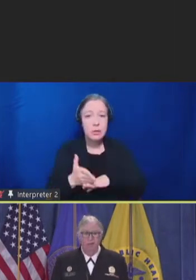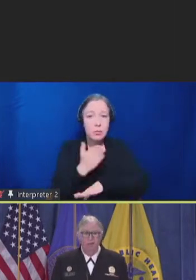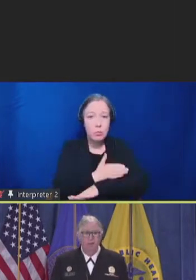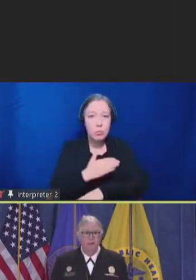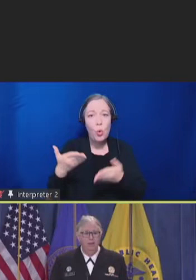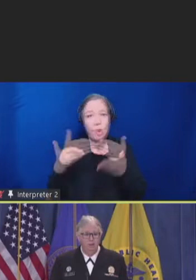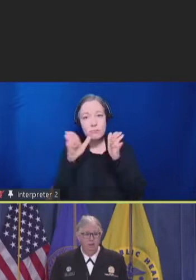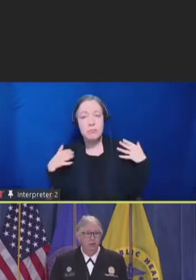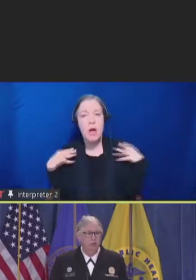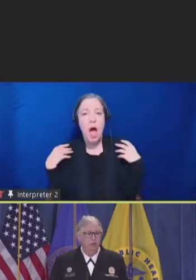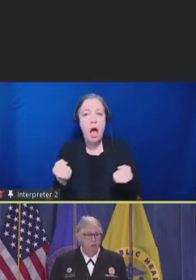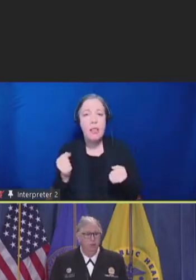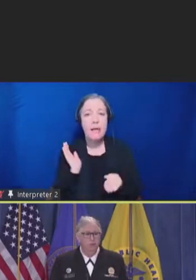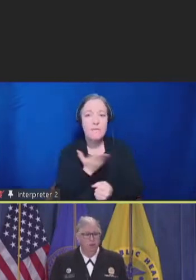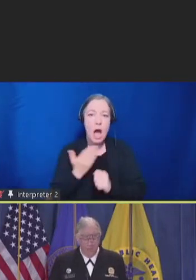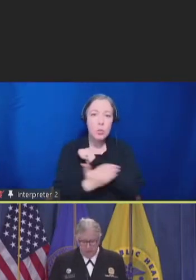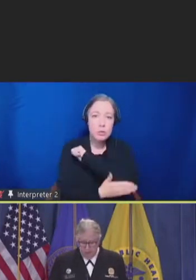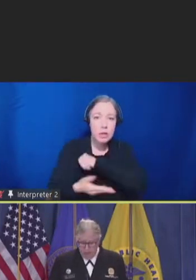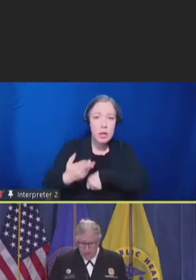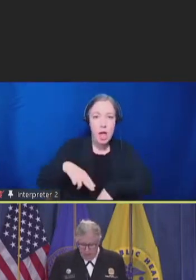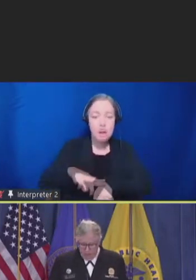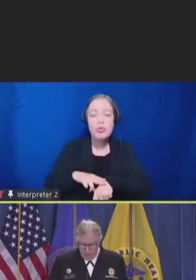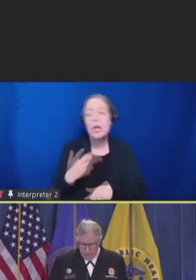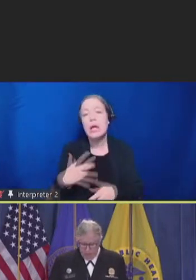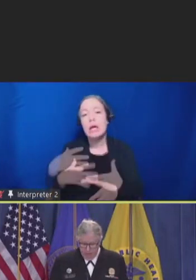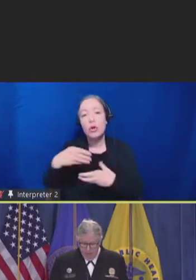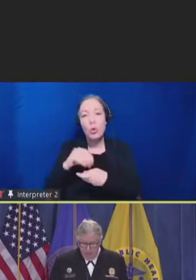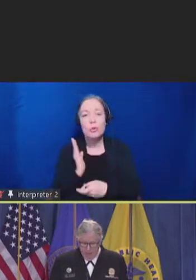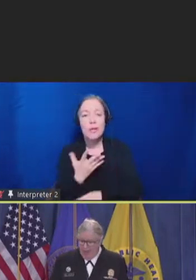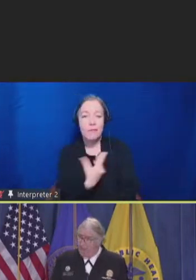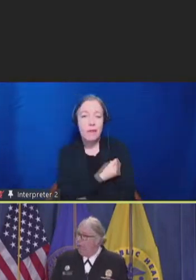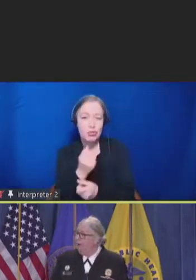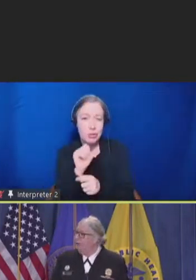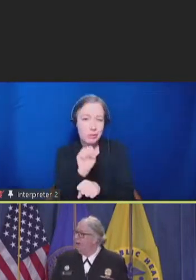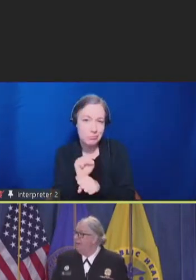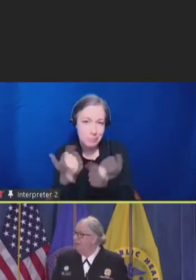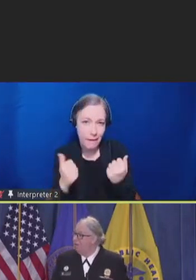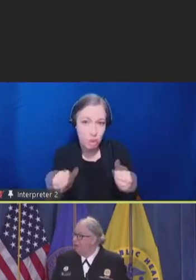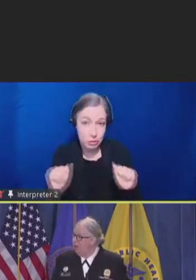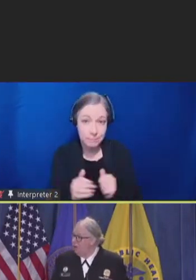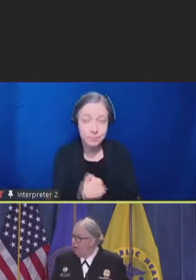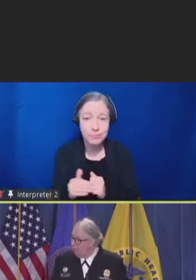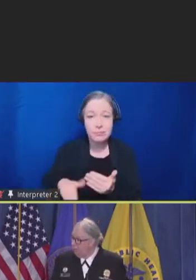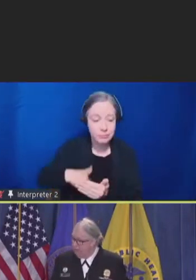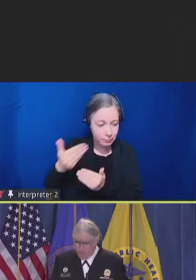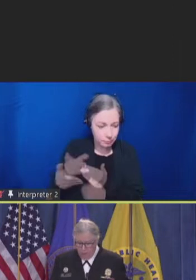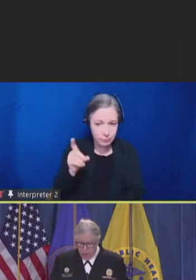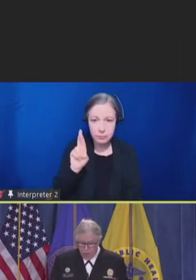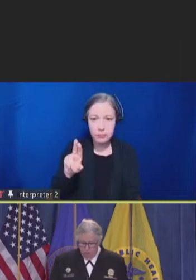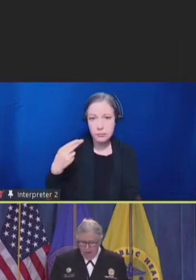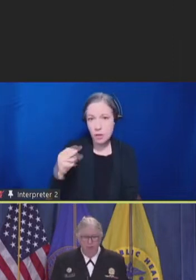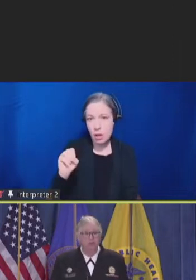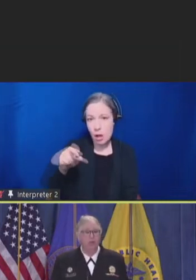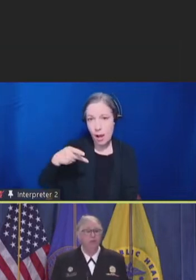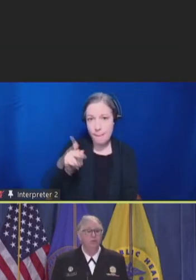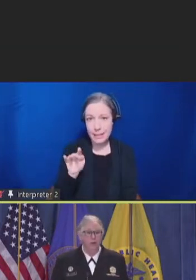And this includes, of course, our vaccination efforts. And now I'm going to ask Dr. Hopkins to provide the chair's welcome.